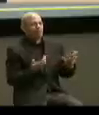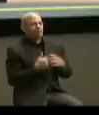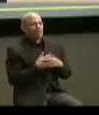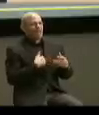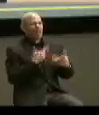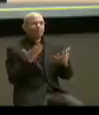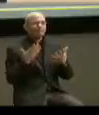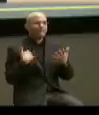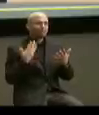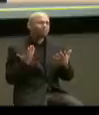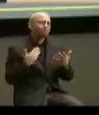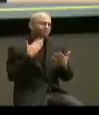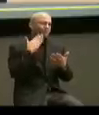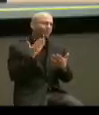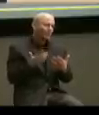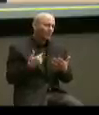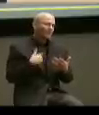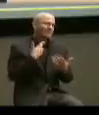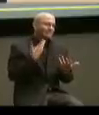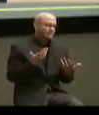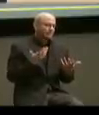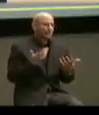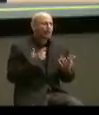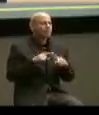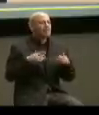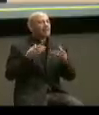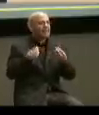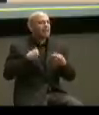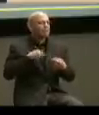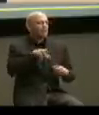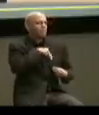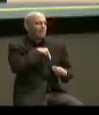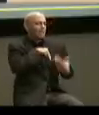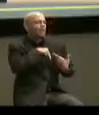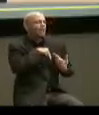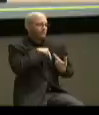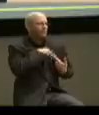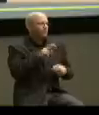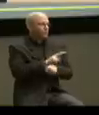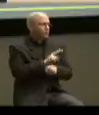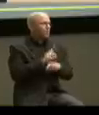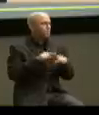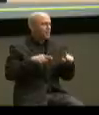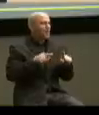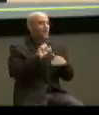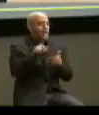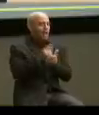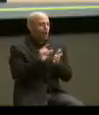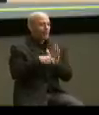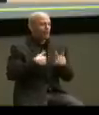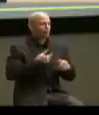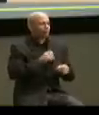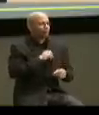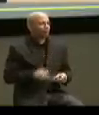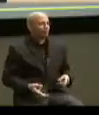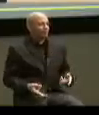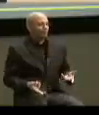AND I WAS LIKE, THANK YOU, BUT, YOU KNOW -- HE GAVE ME A PIN THAT I COULD WEAR THAT PROMPTLY FELL OFF ABOUT AN HOUR LATER.